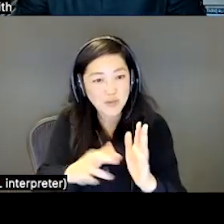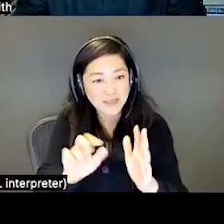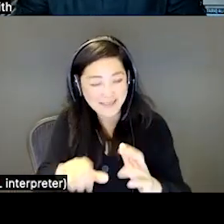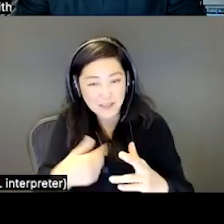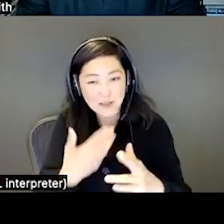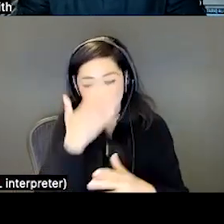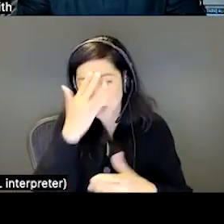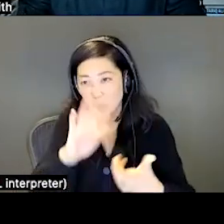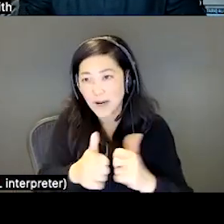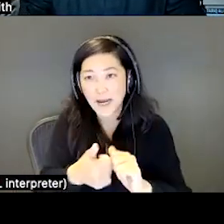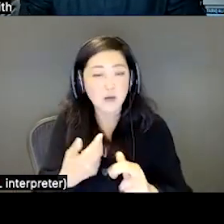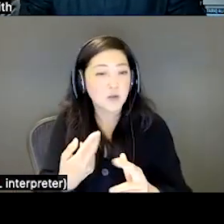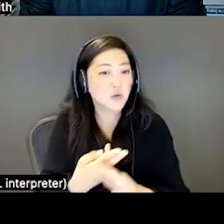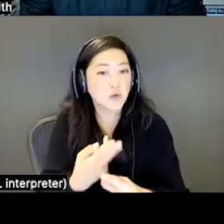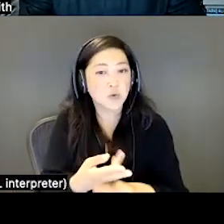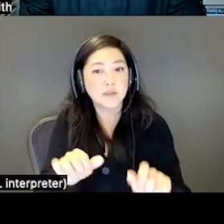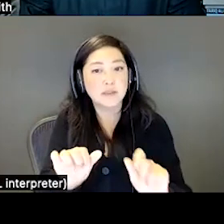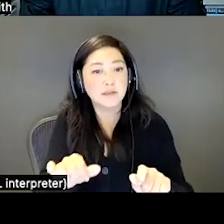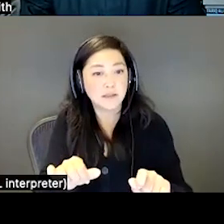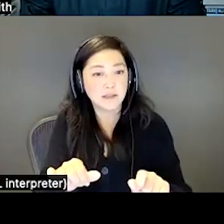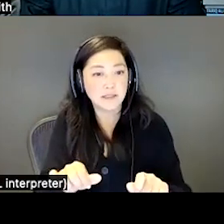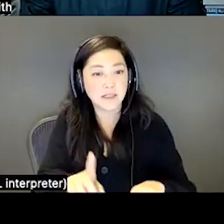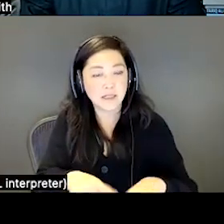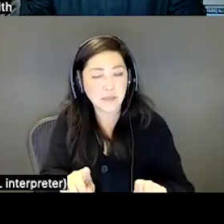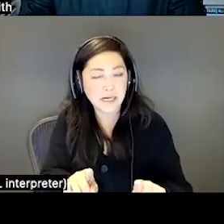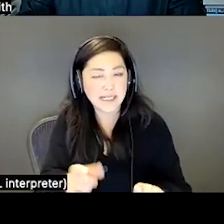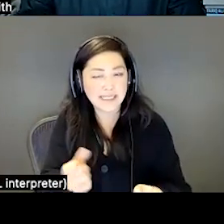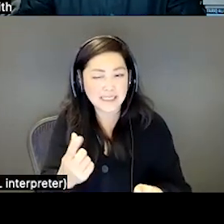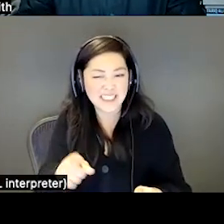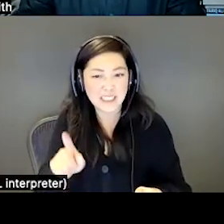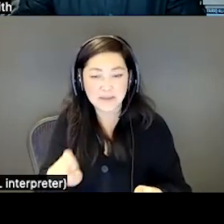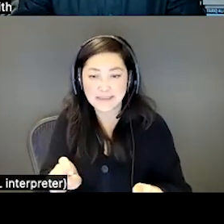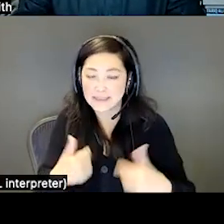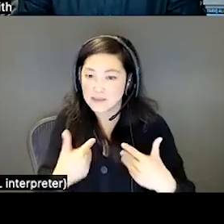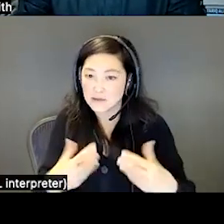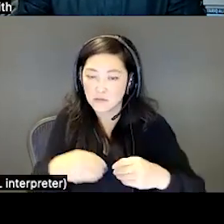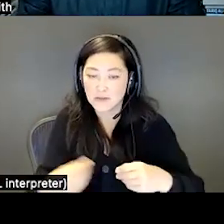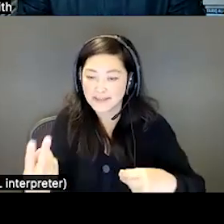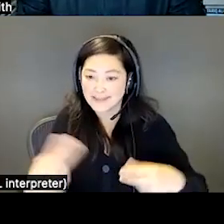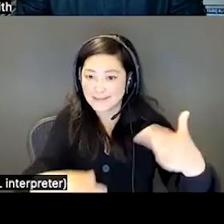come down to a point where there needs to be a critical mass in there. And, you know, as I say,